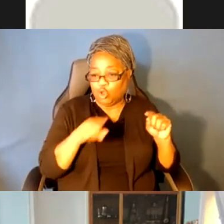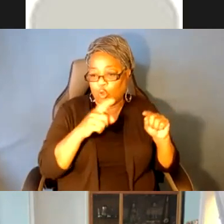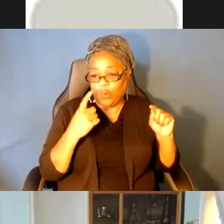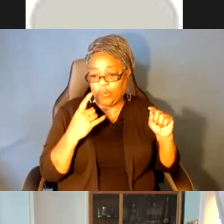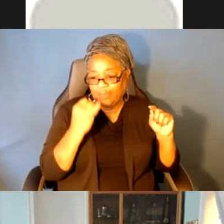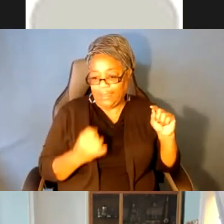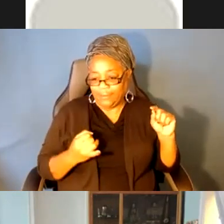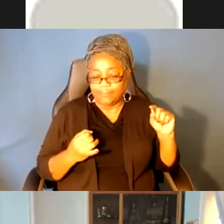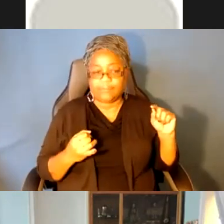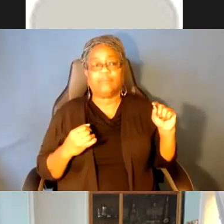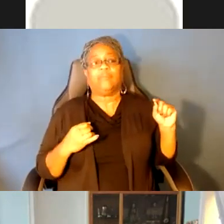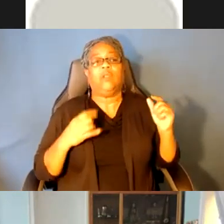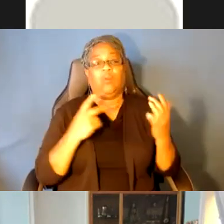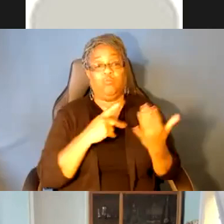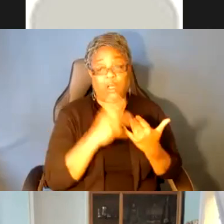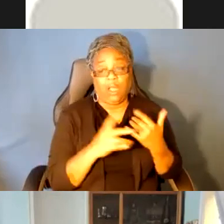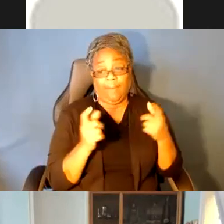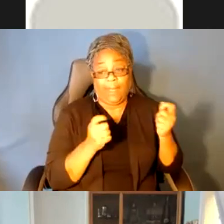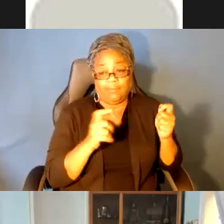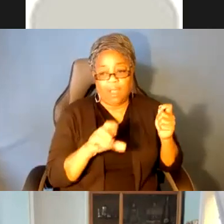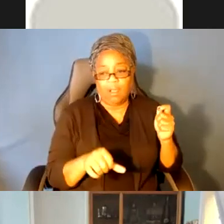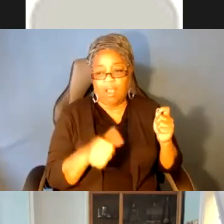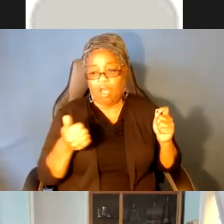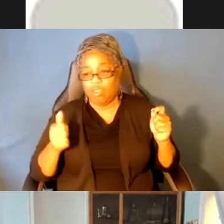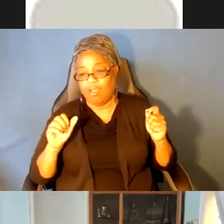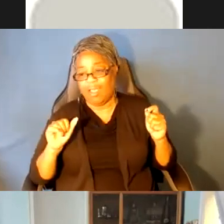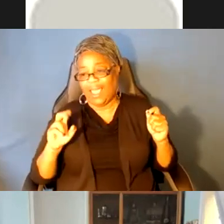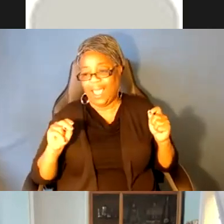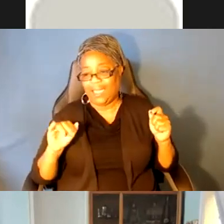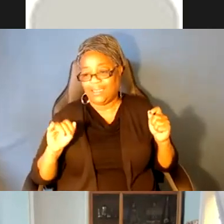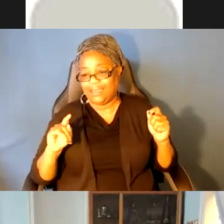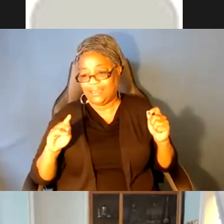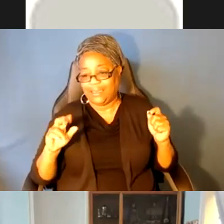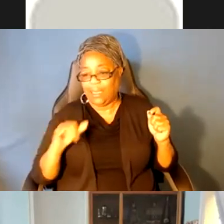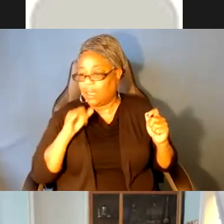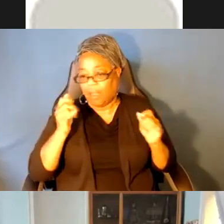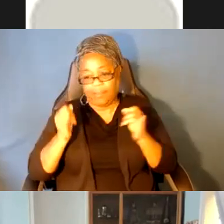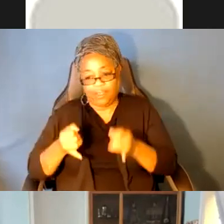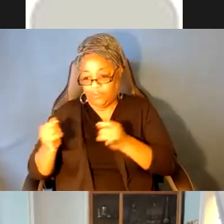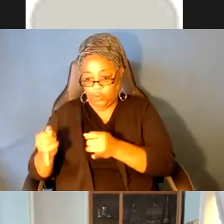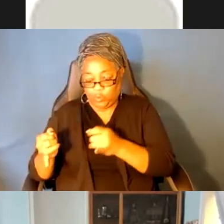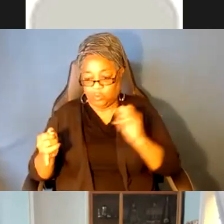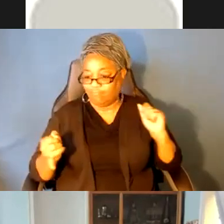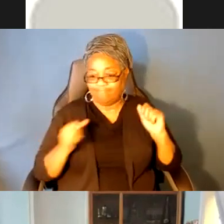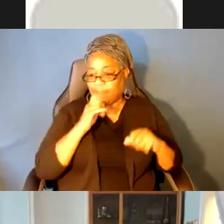Projects that are managed by another entity other than the individual are ineligible.